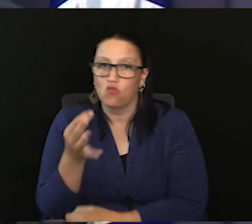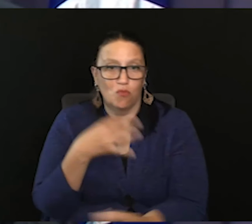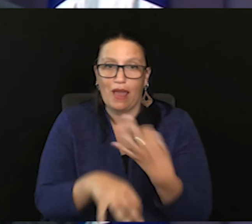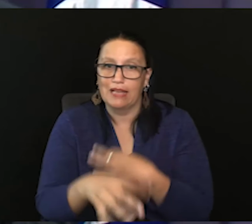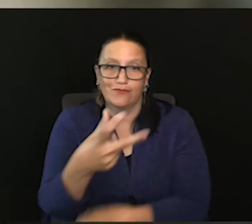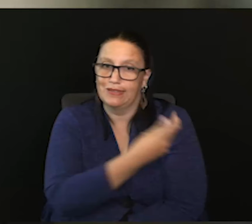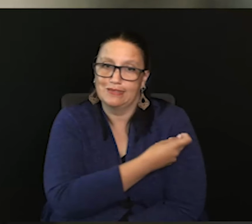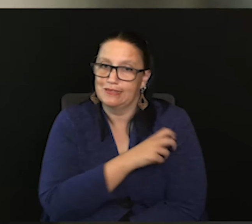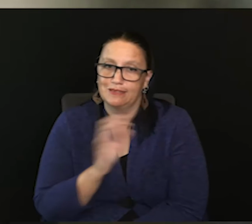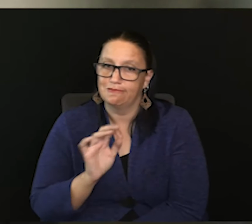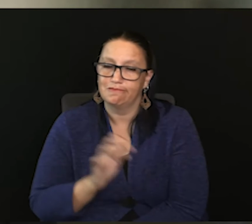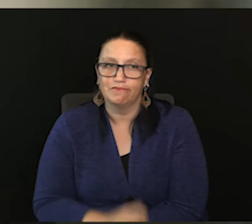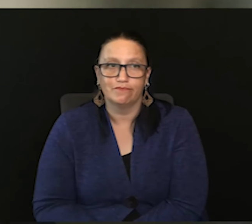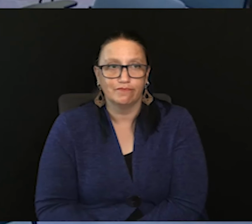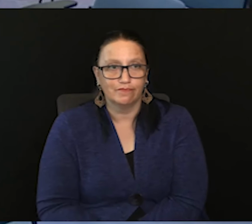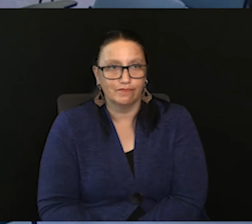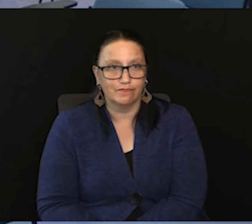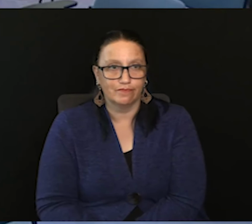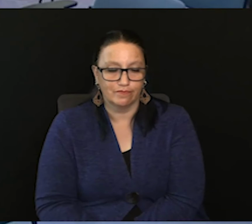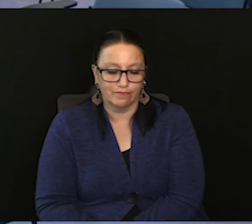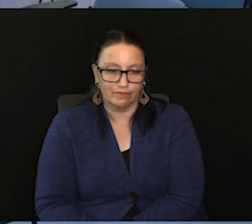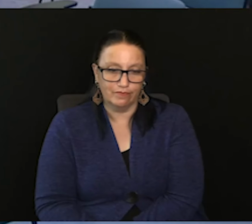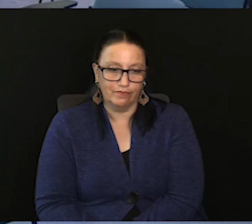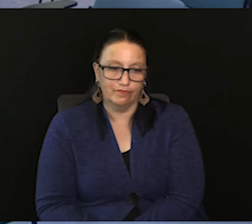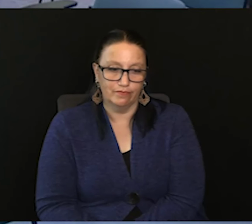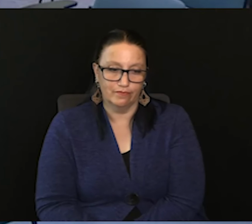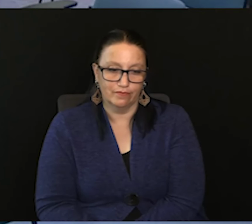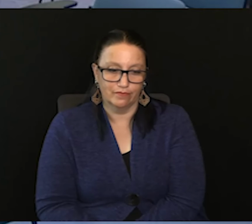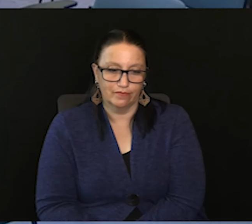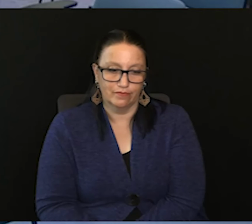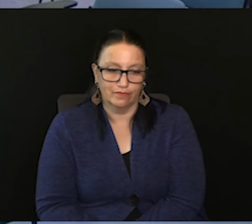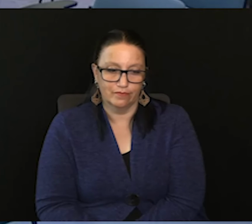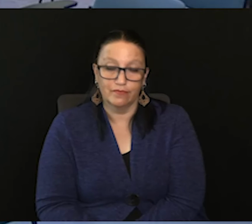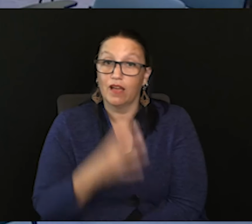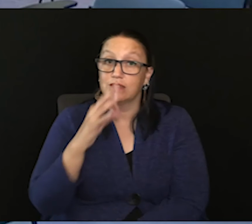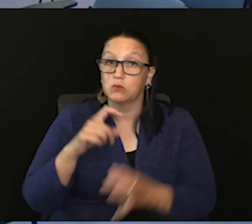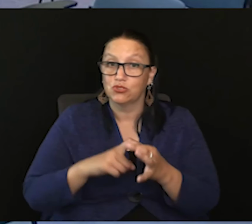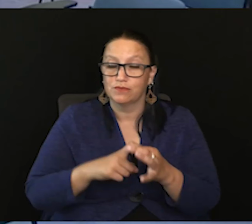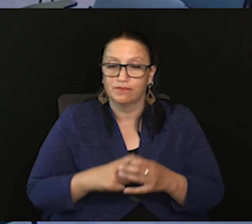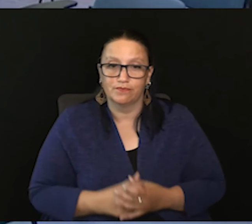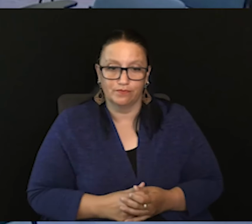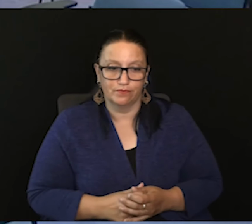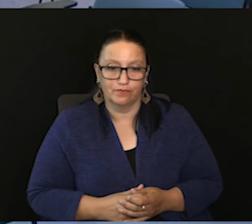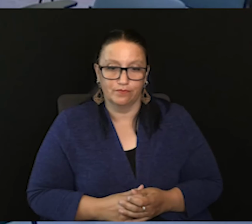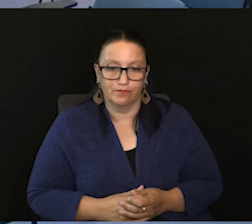Thanks, Minister. The health department data that was revealed in the last five days about